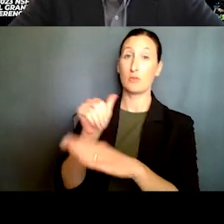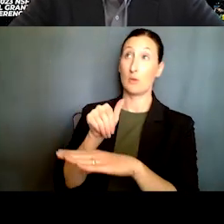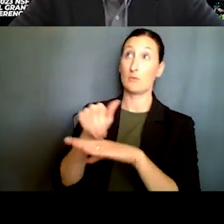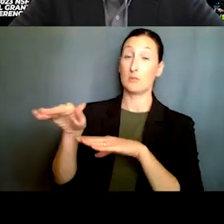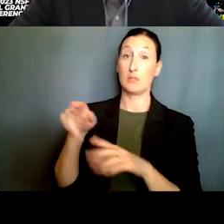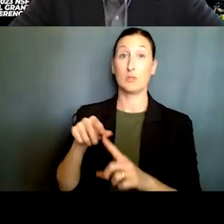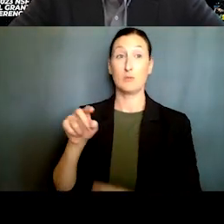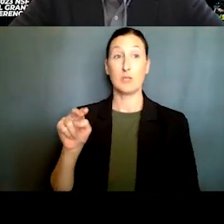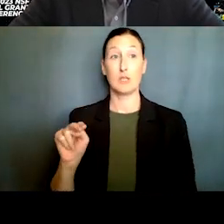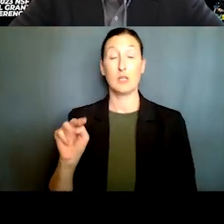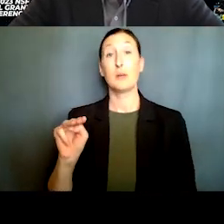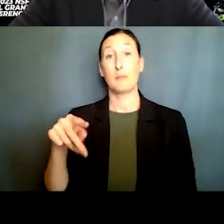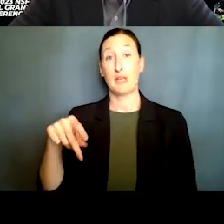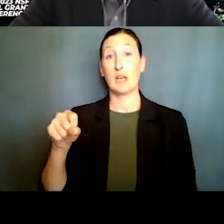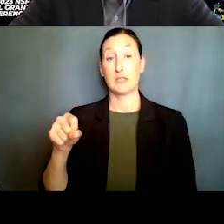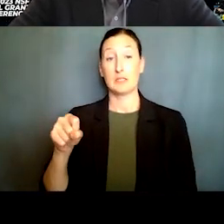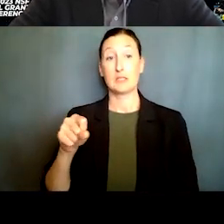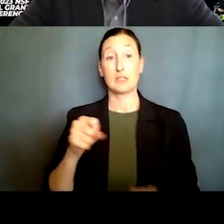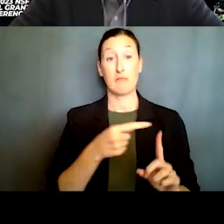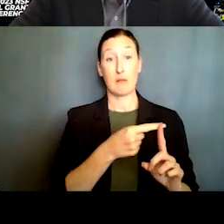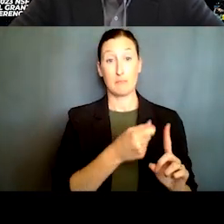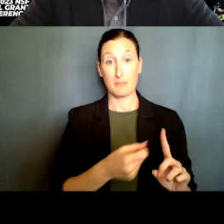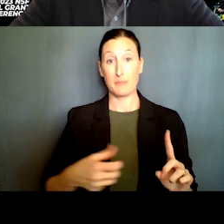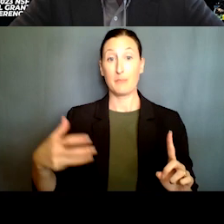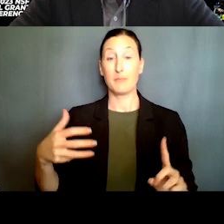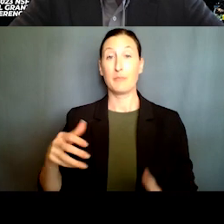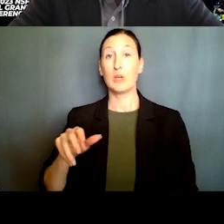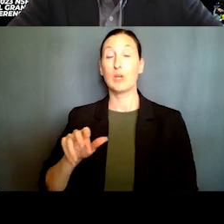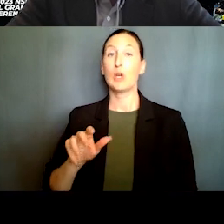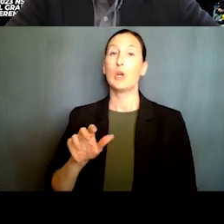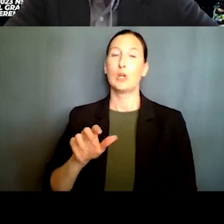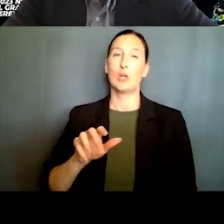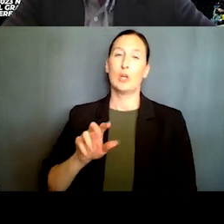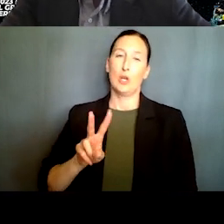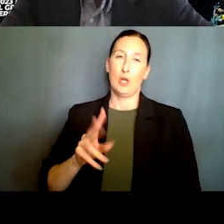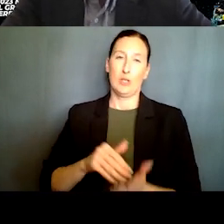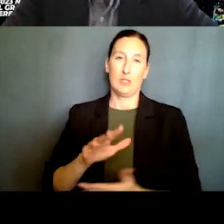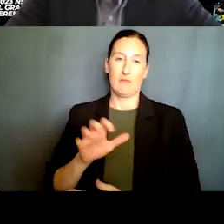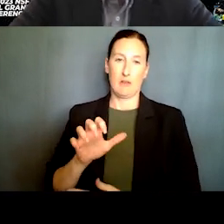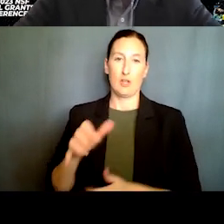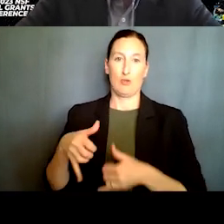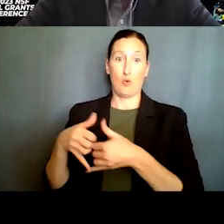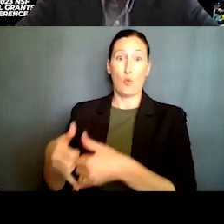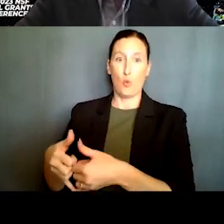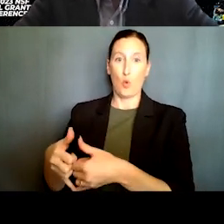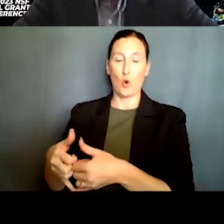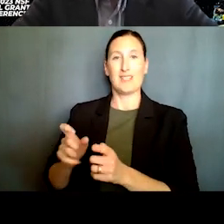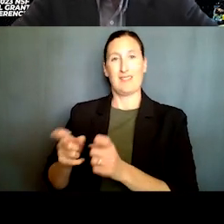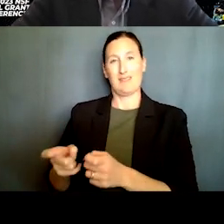MPS and of these 2,500 roughly speaking, 2,500 awards, they touch about 30,000 people.